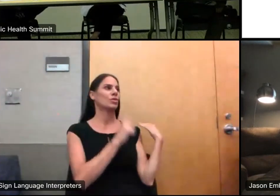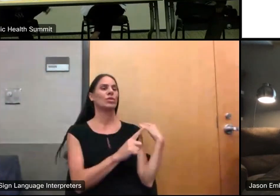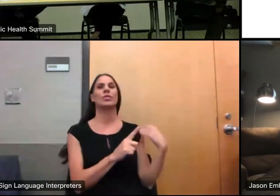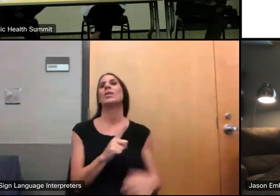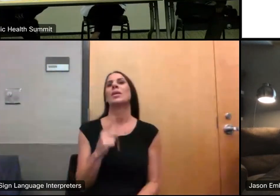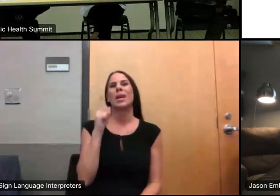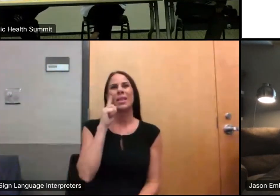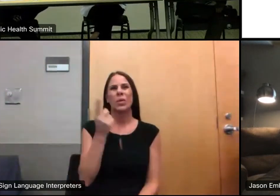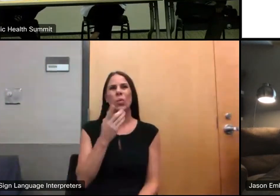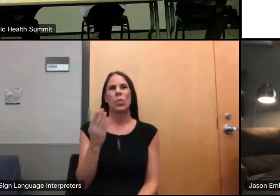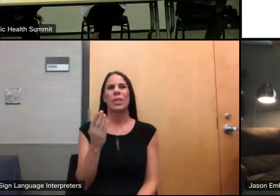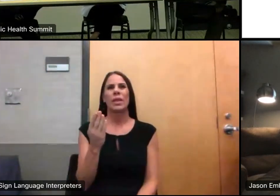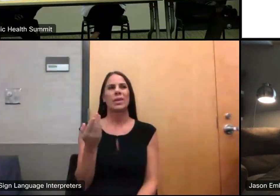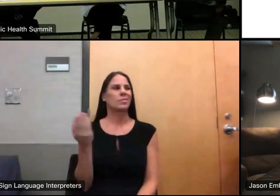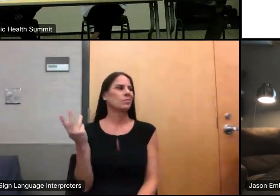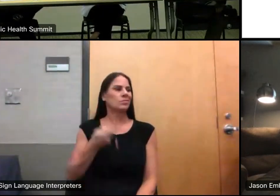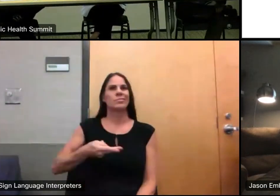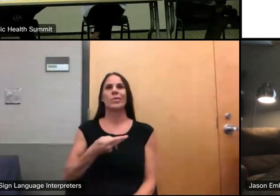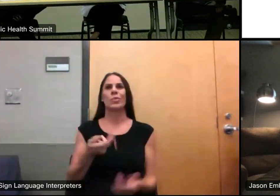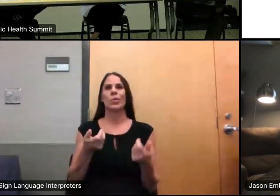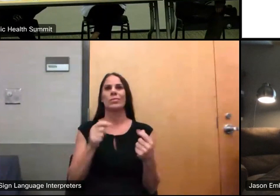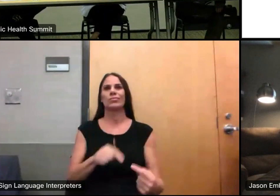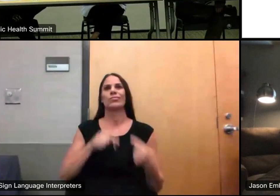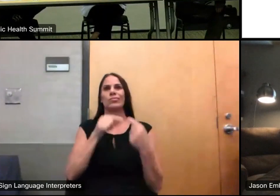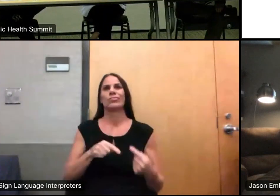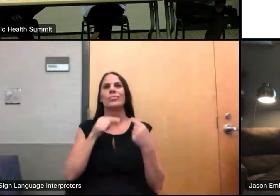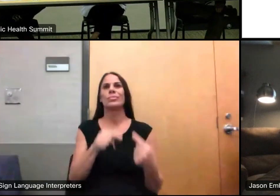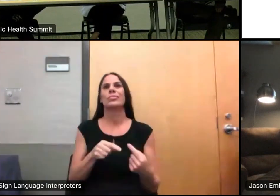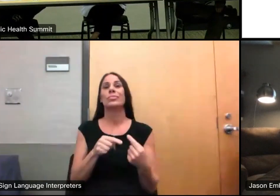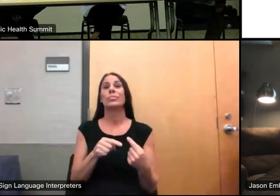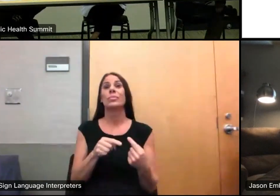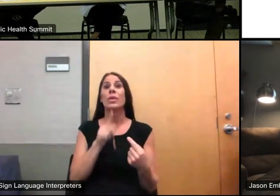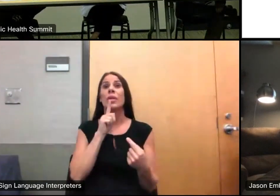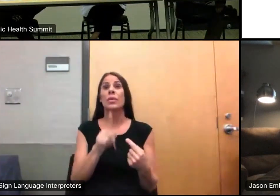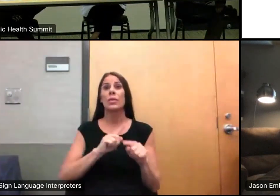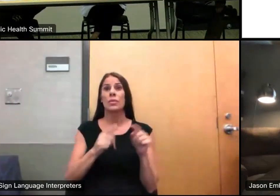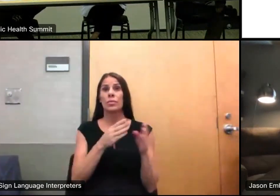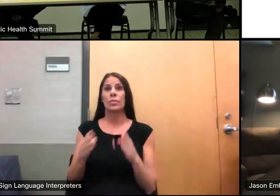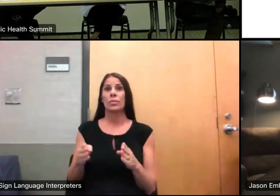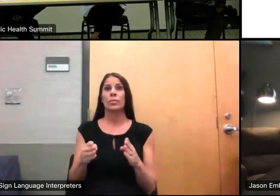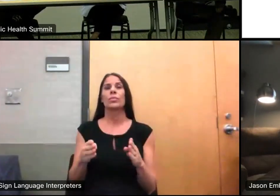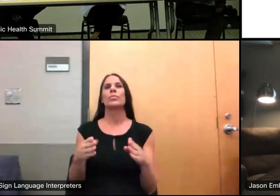the things that we struggled with was that there are ways to simplify the science to